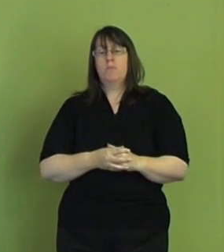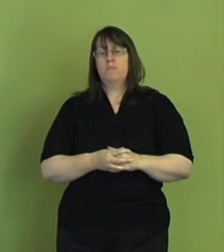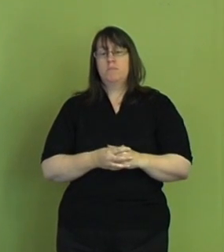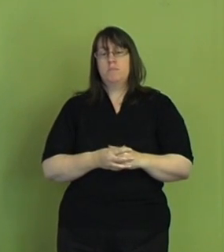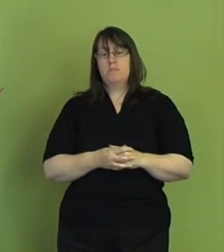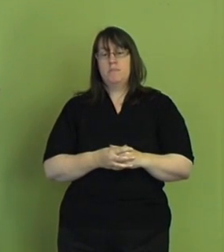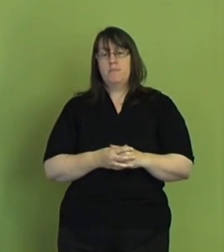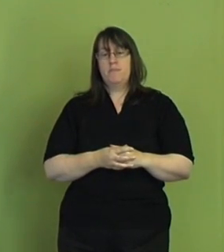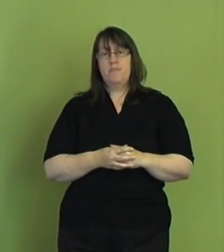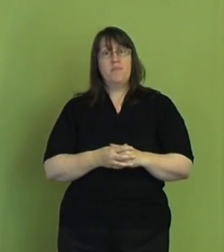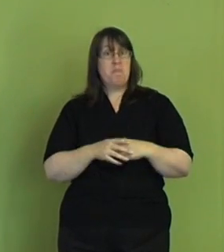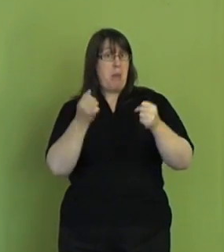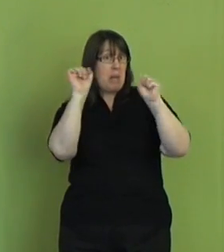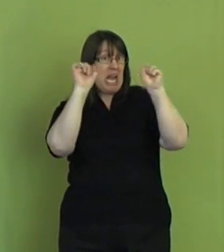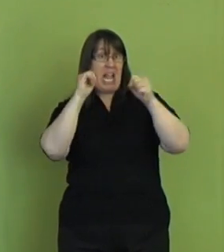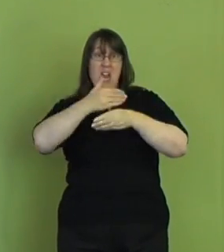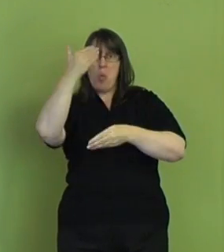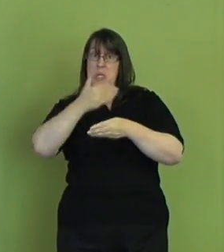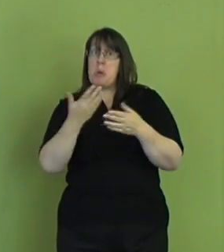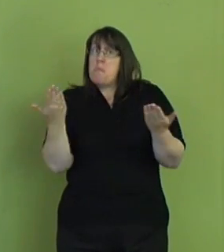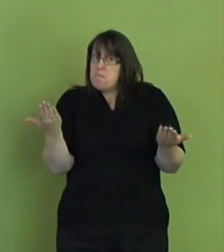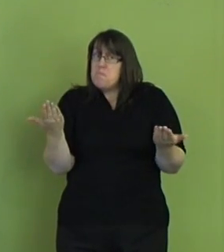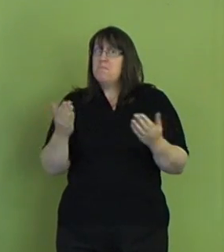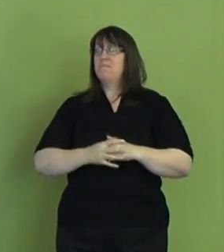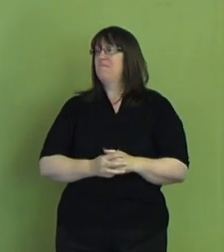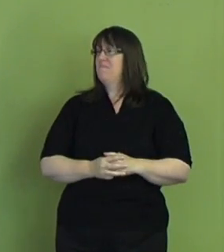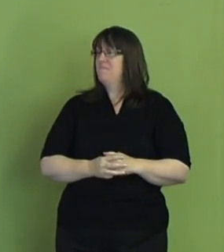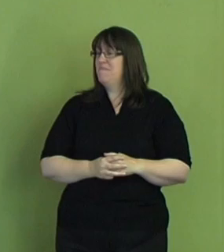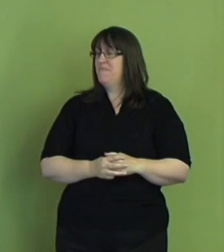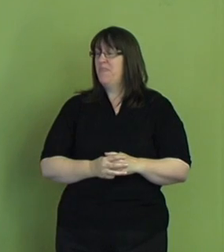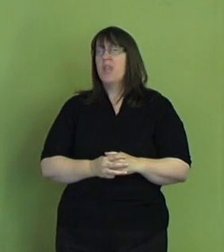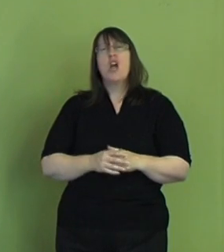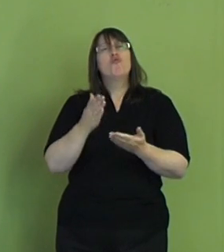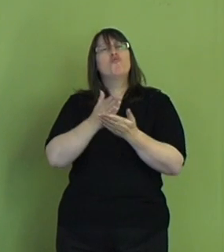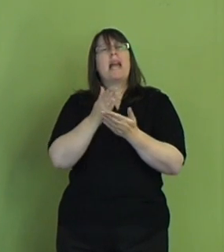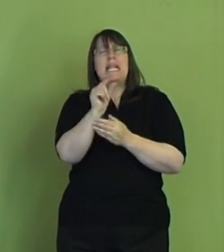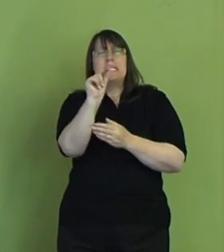cleaning the windows. Just doing things that help that person